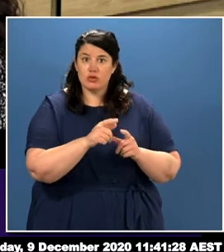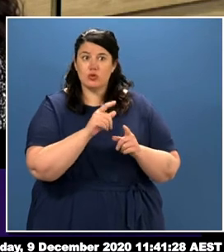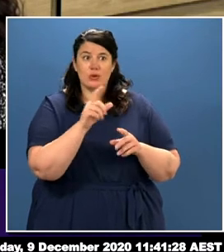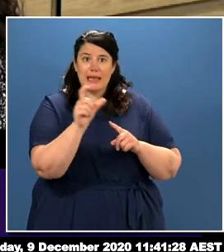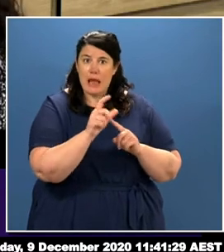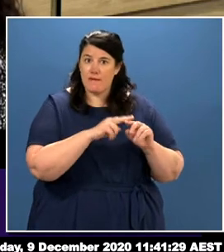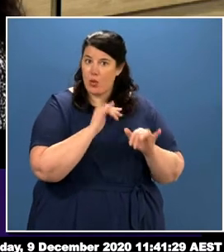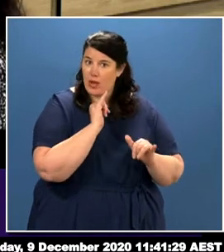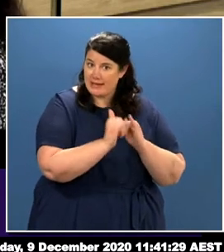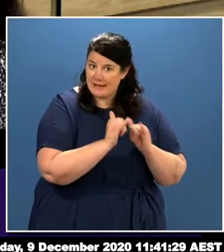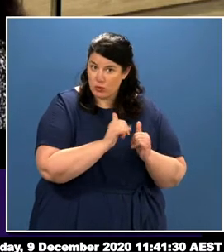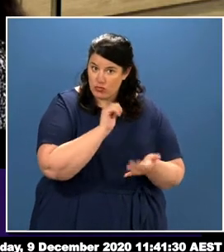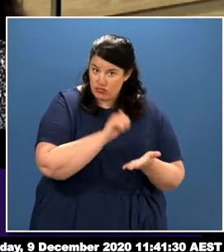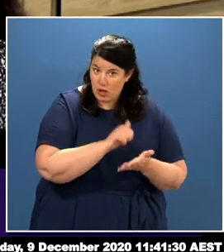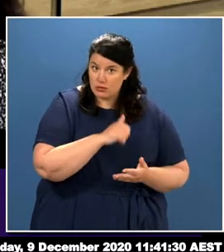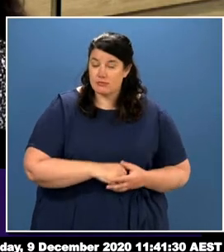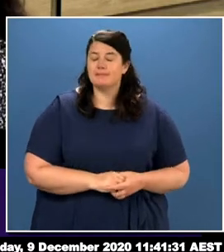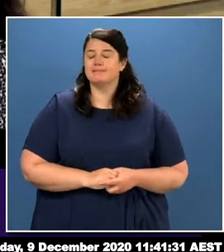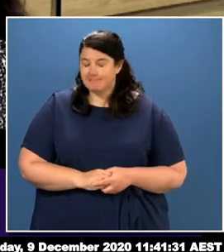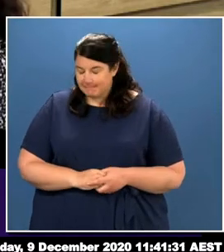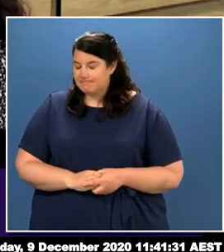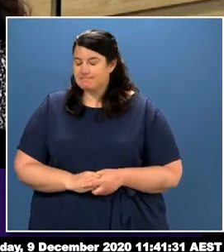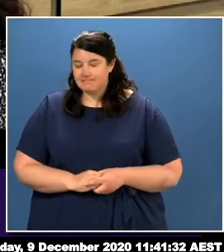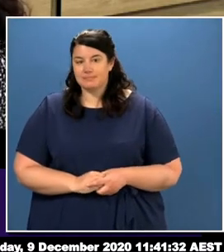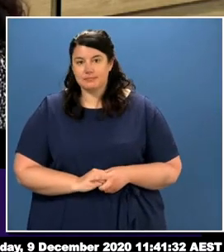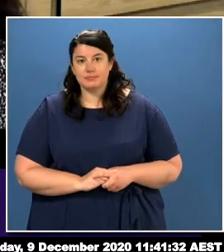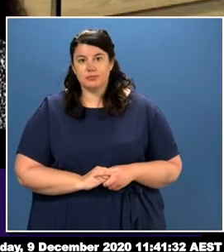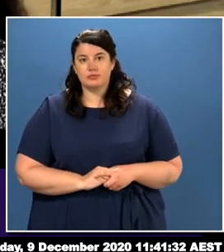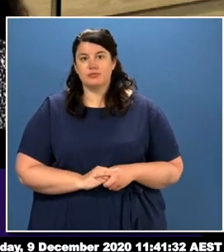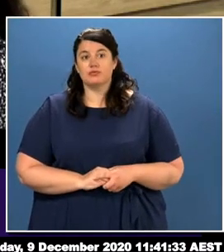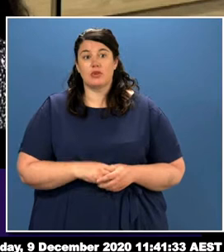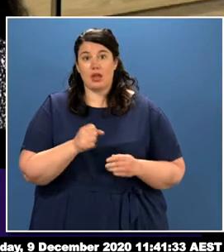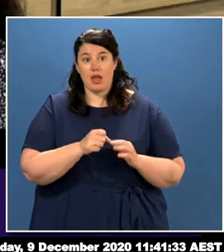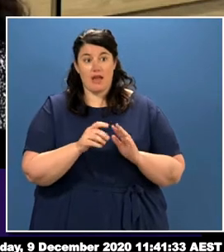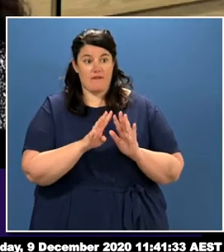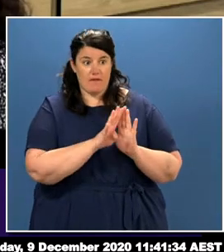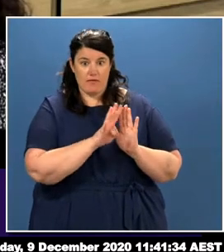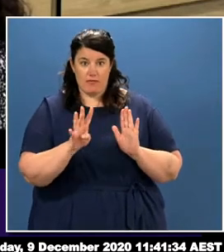That's correct. And I understand that you were interviewed by a panel of four people?